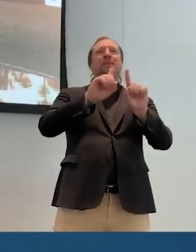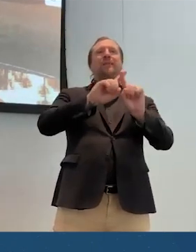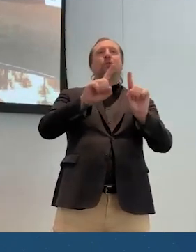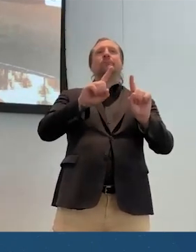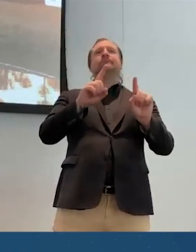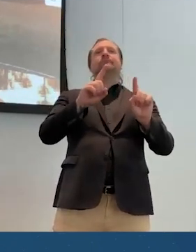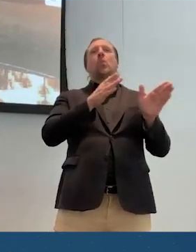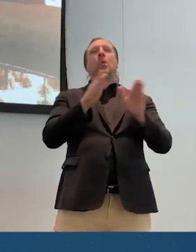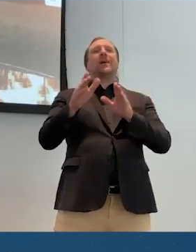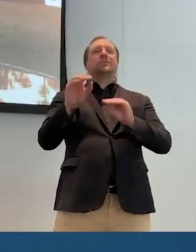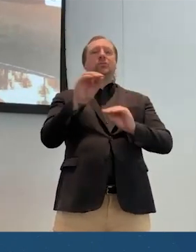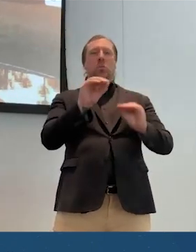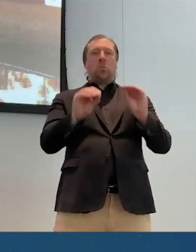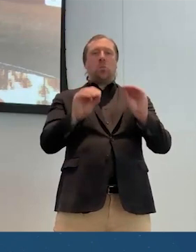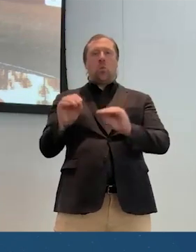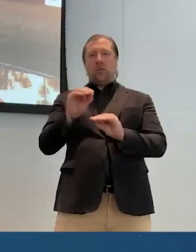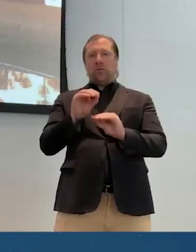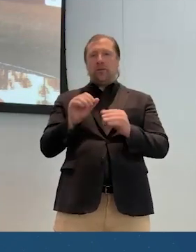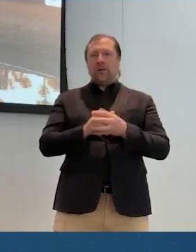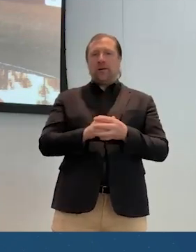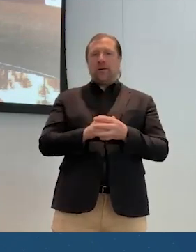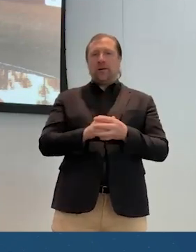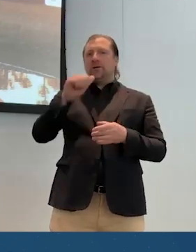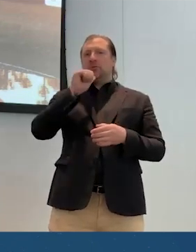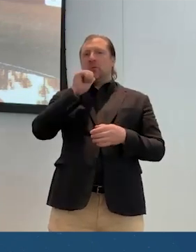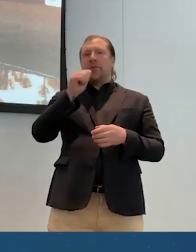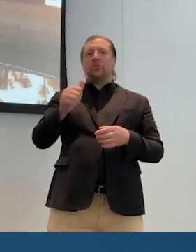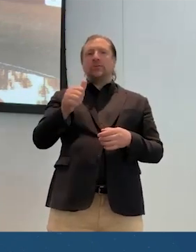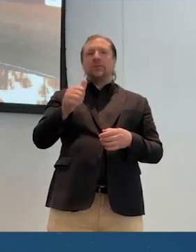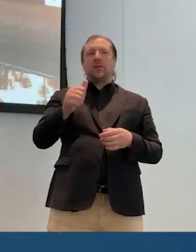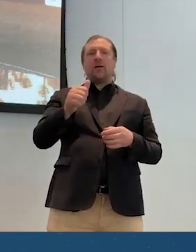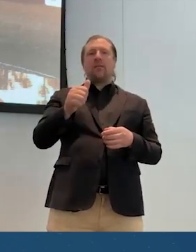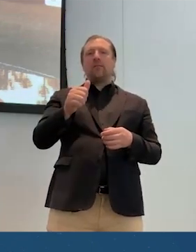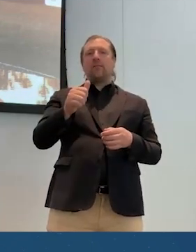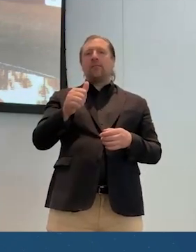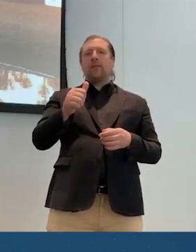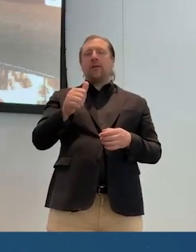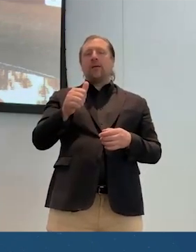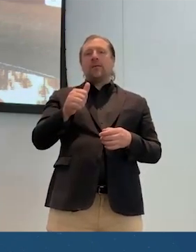So please note in this light that in this exploration,